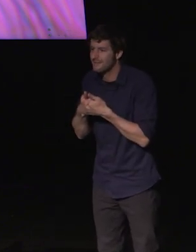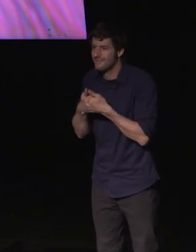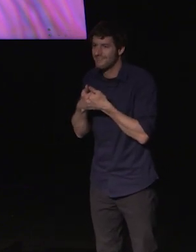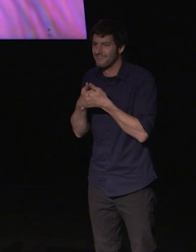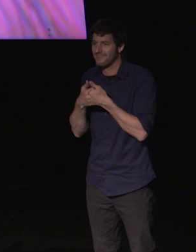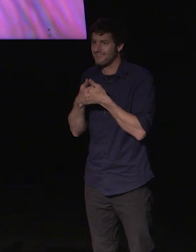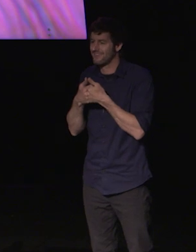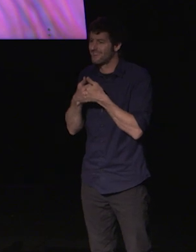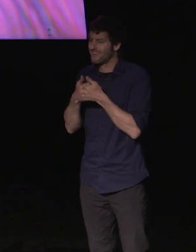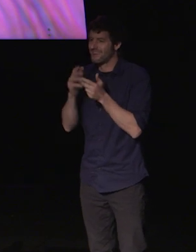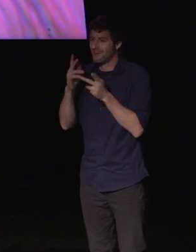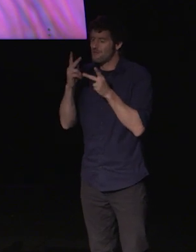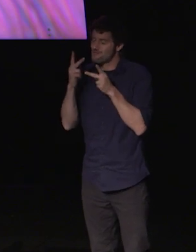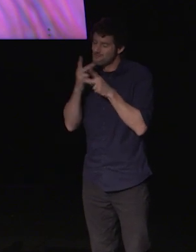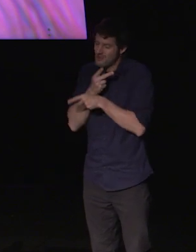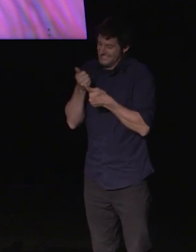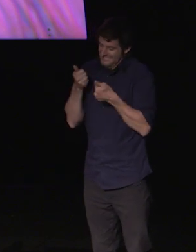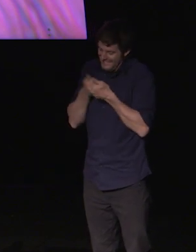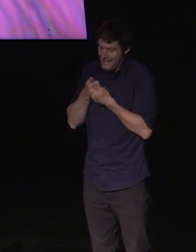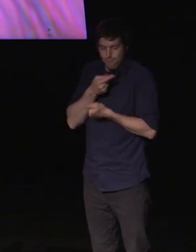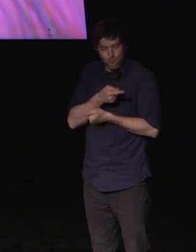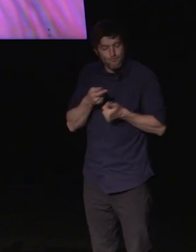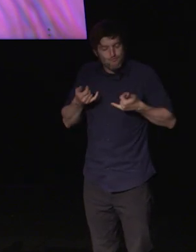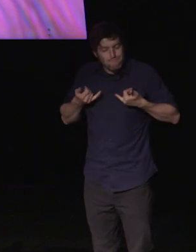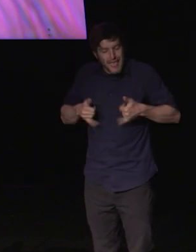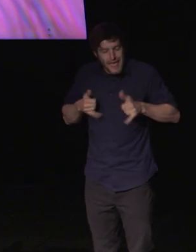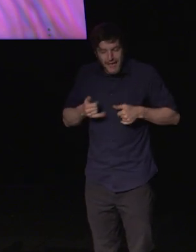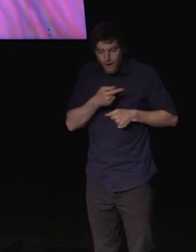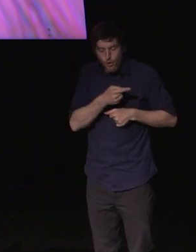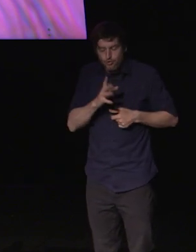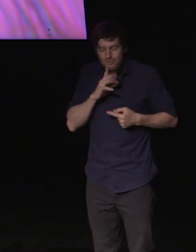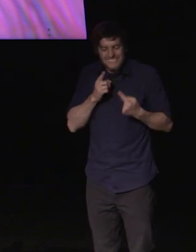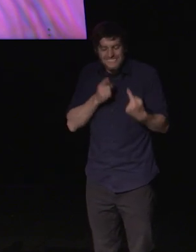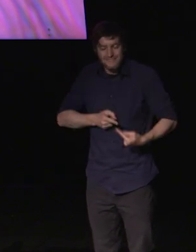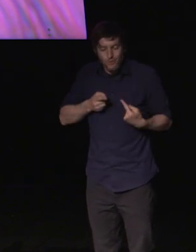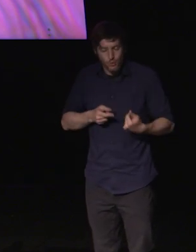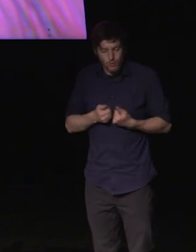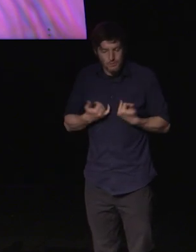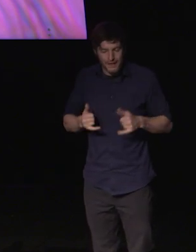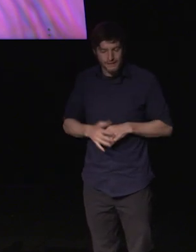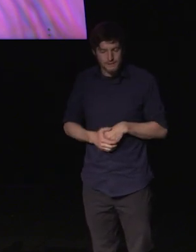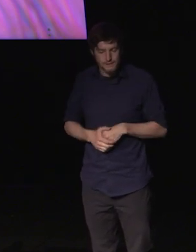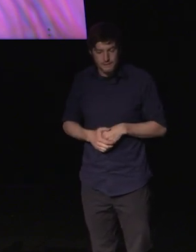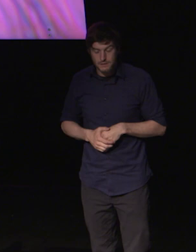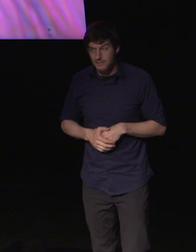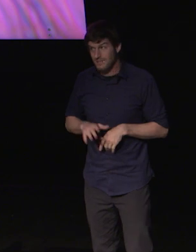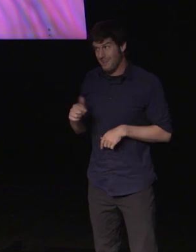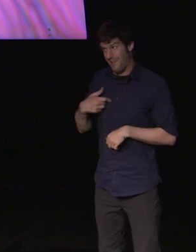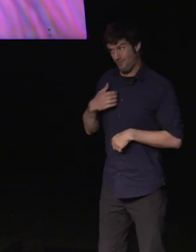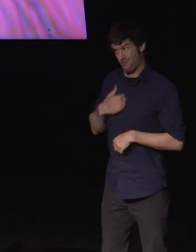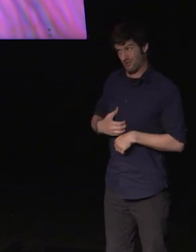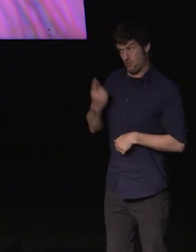...that you have played, that you had difficulty being able to play? I wish. The one that immediately came to mind,